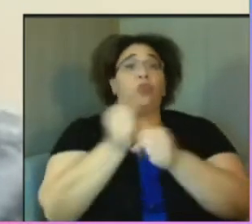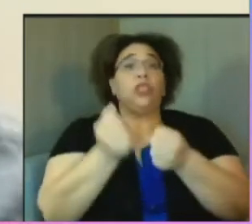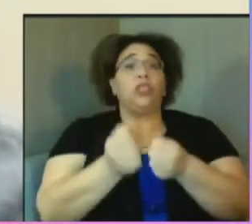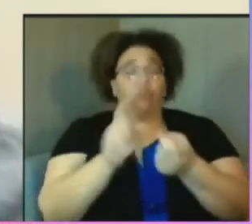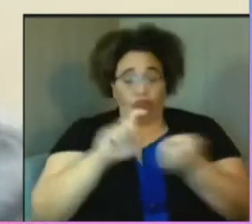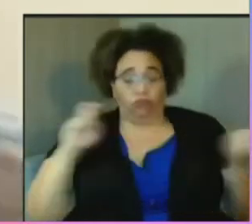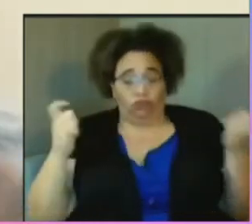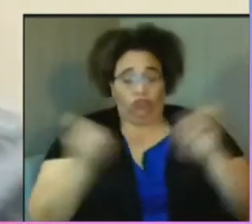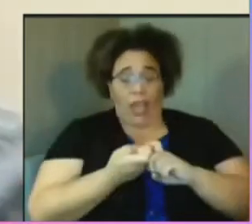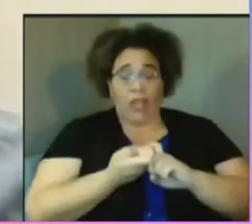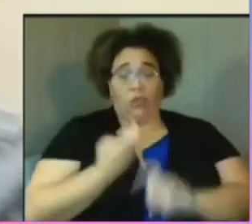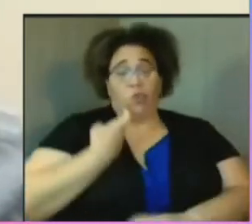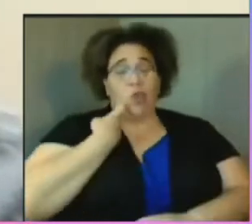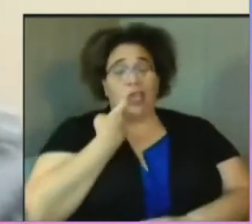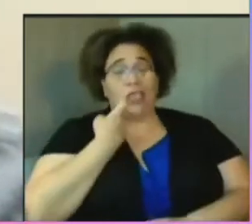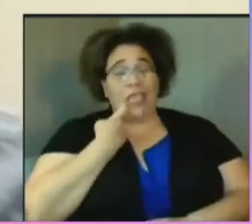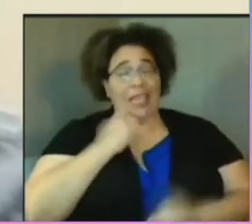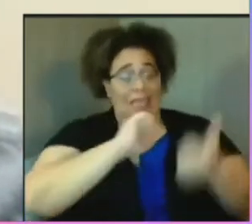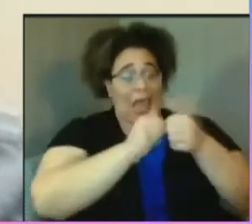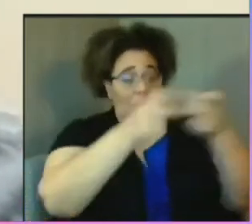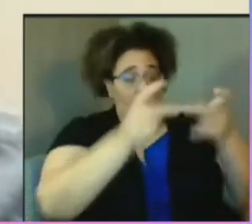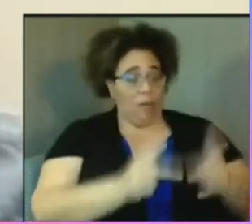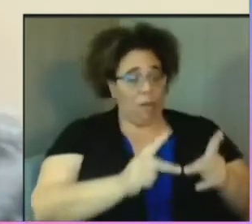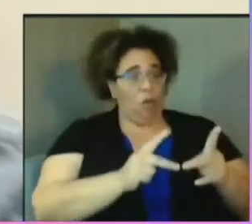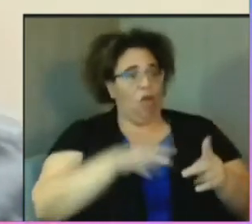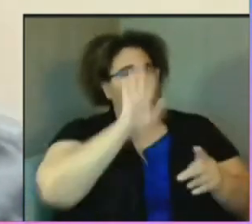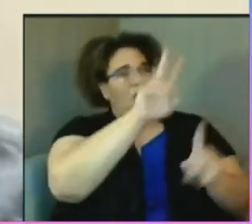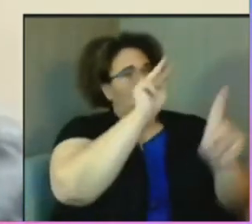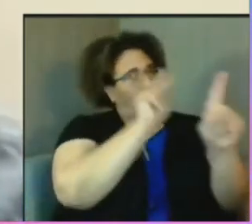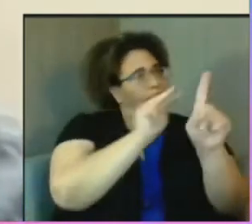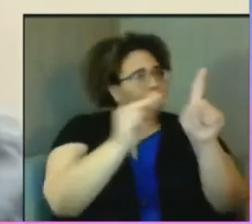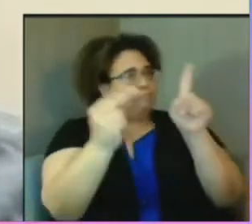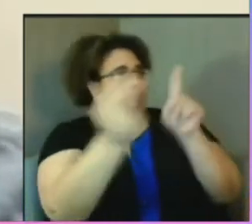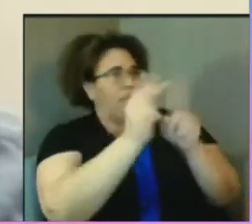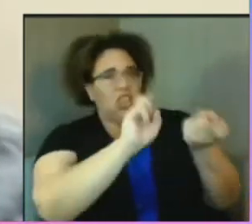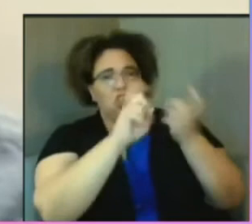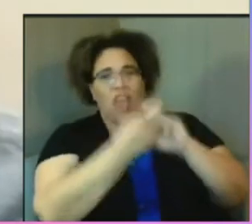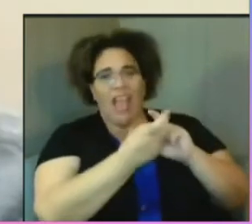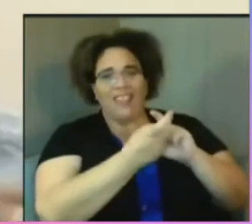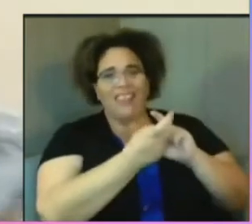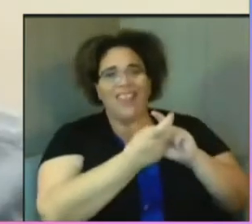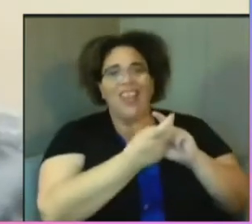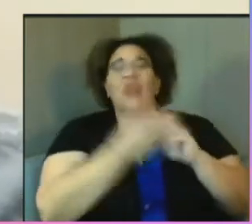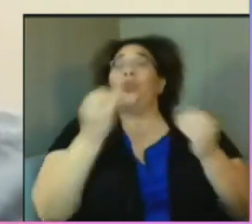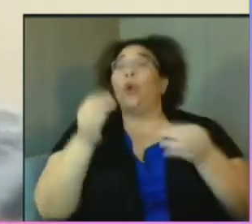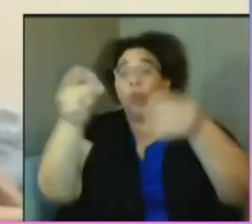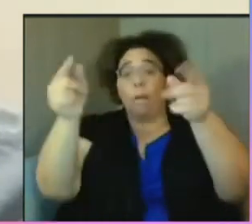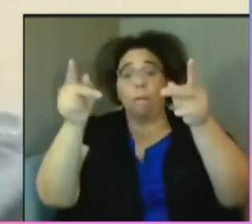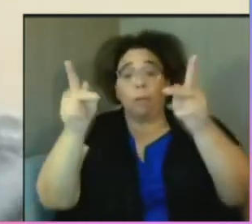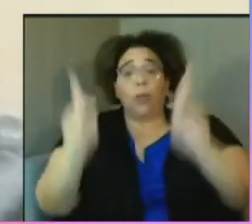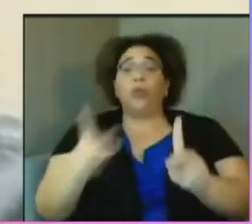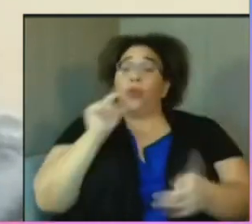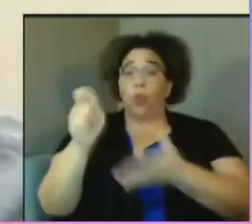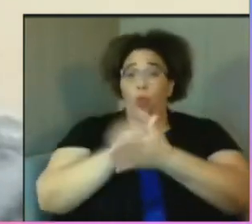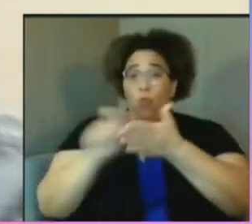so, you know, Justice Court who wrote the opinion and the Chief who signed it they are living in a world